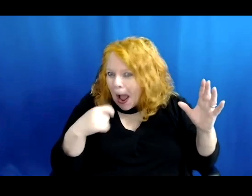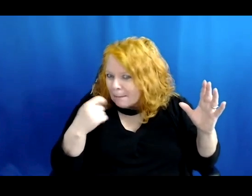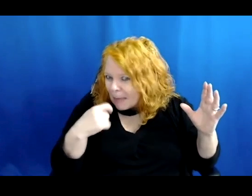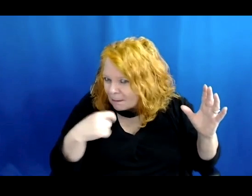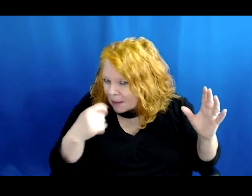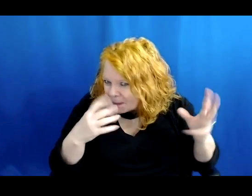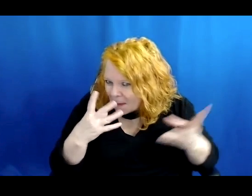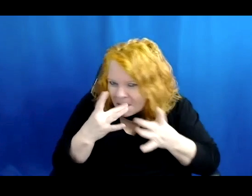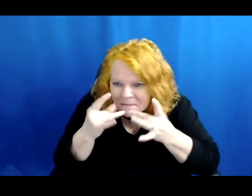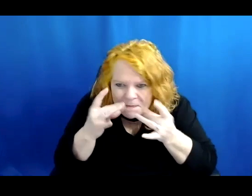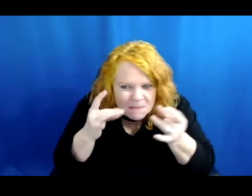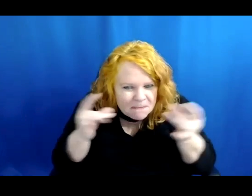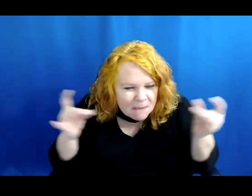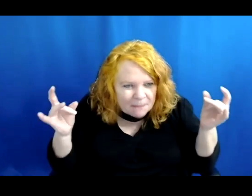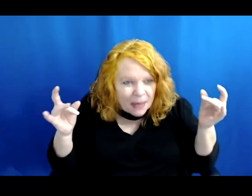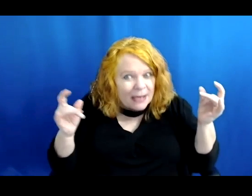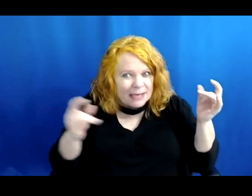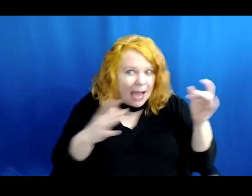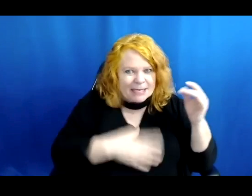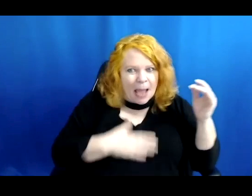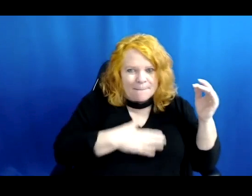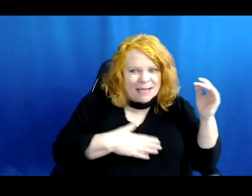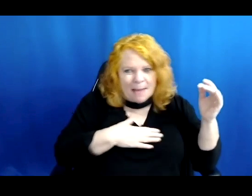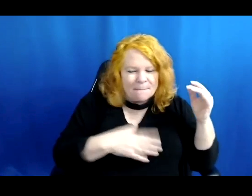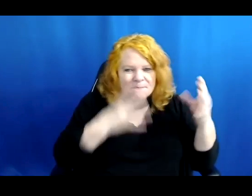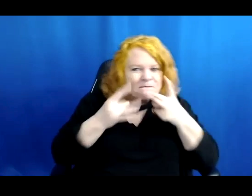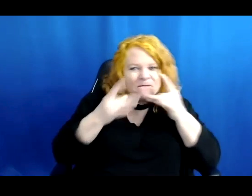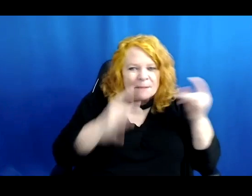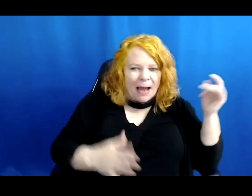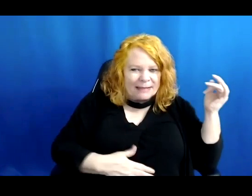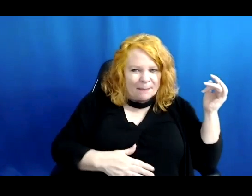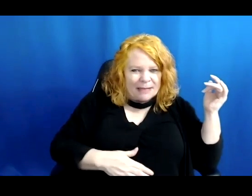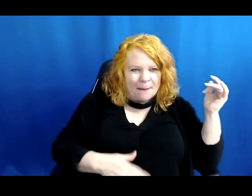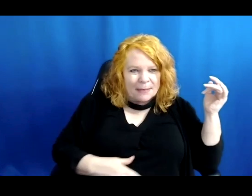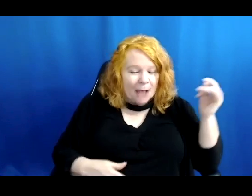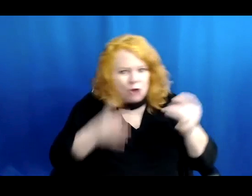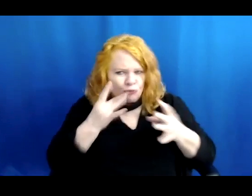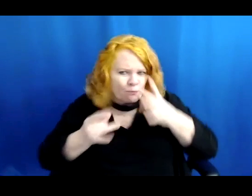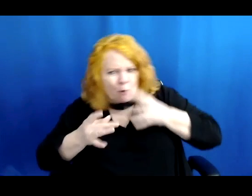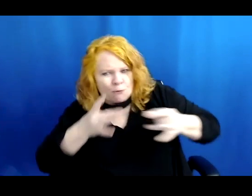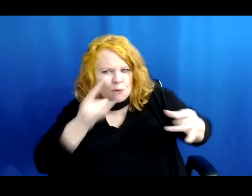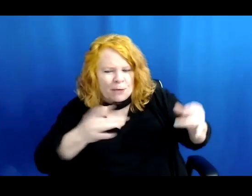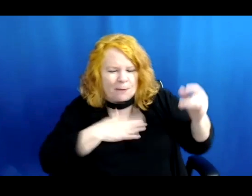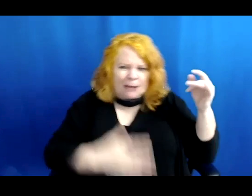Yummy, yummy, yummy in my tum, tum, tummy. Yummy, yummy, yummy in my tum, tum, tummy.